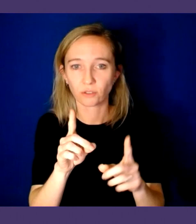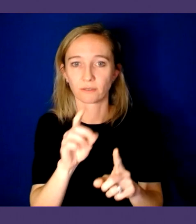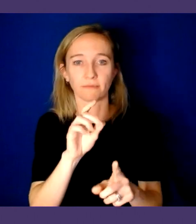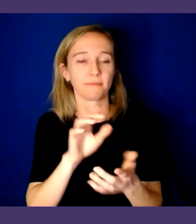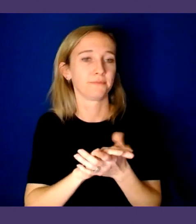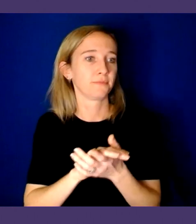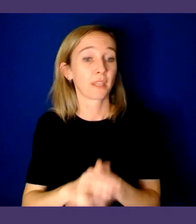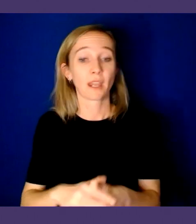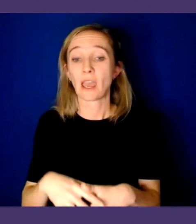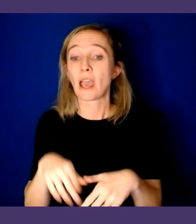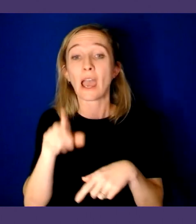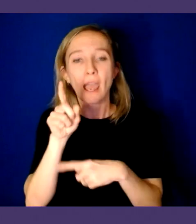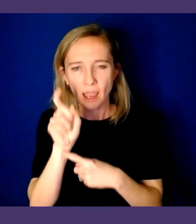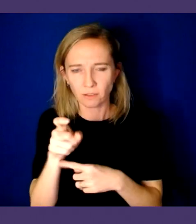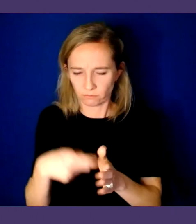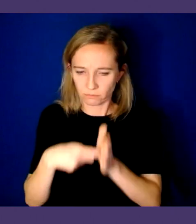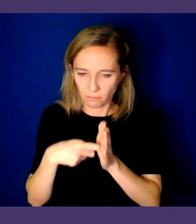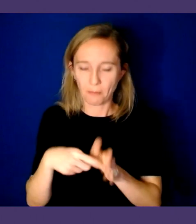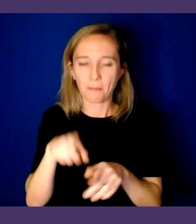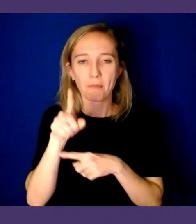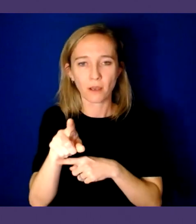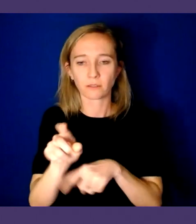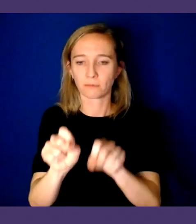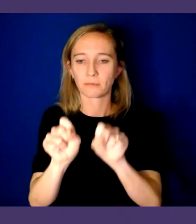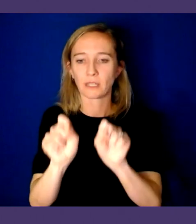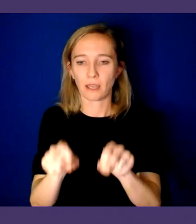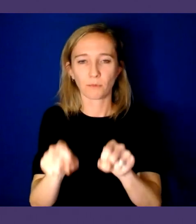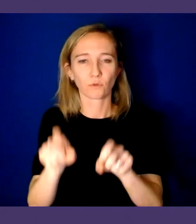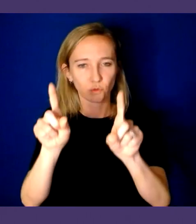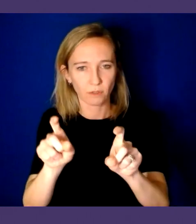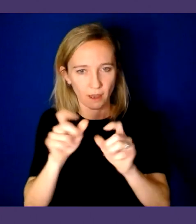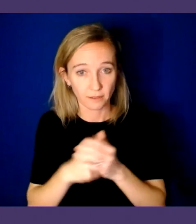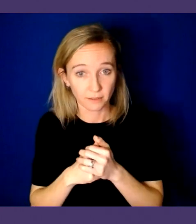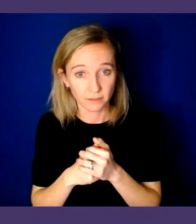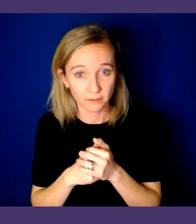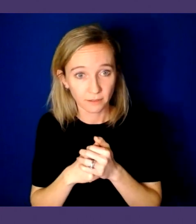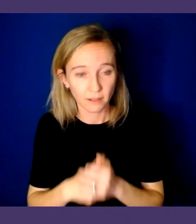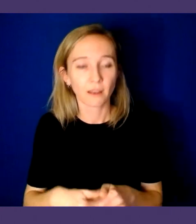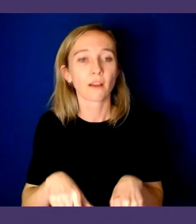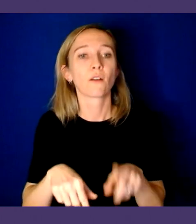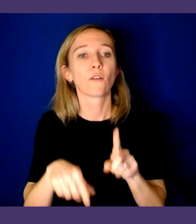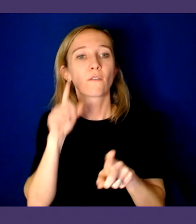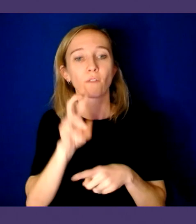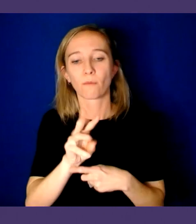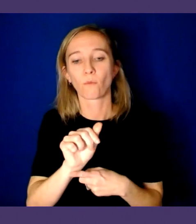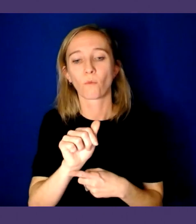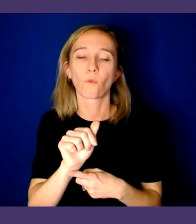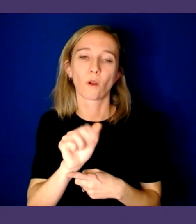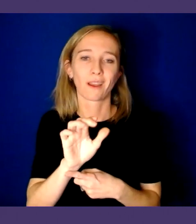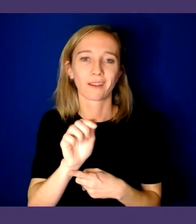That was one of the big requirements when we moved from WCAG 1.0 to WCAG 2. Has to be testable.